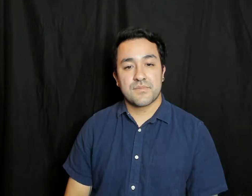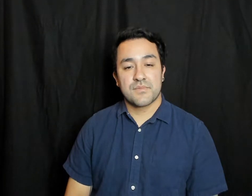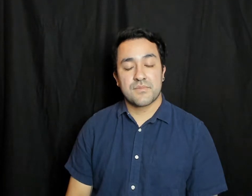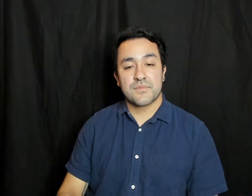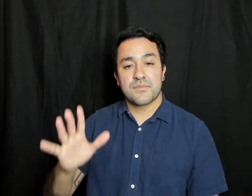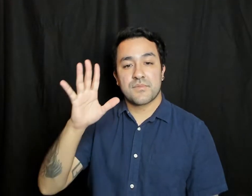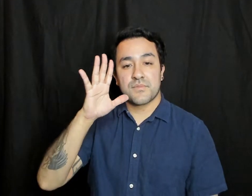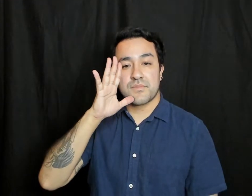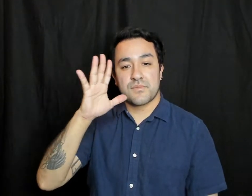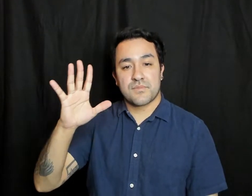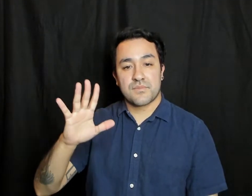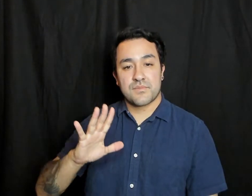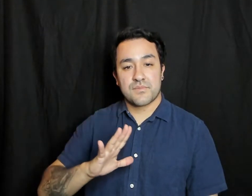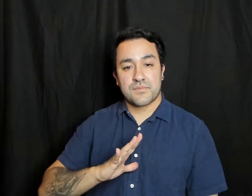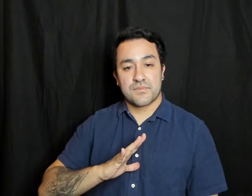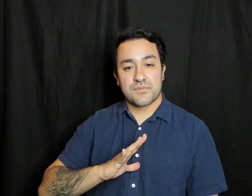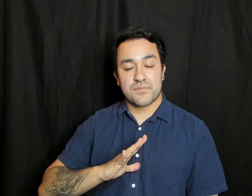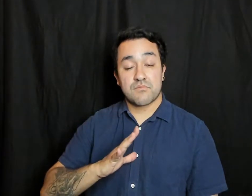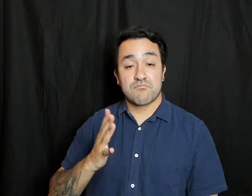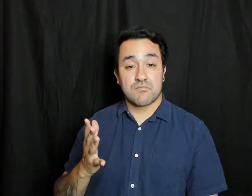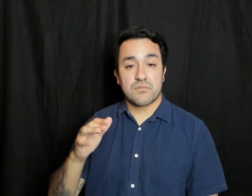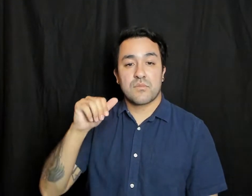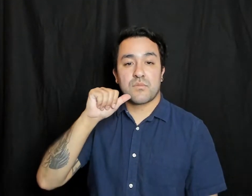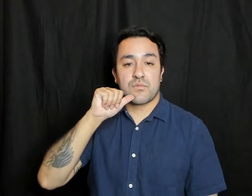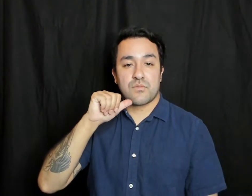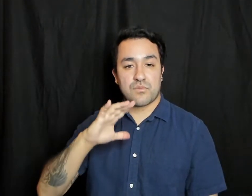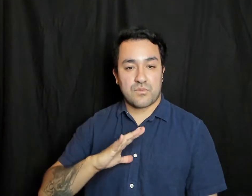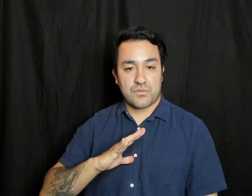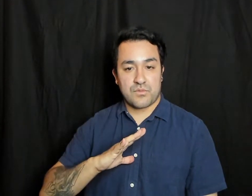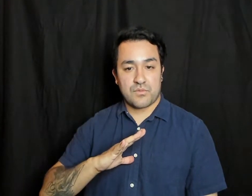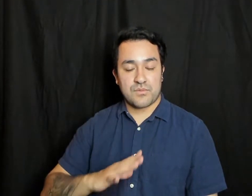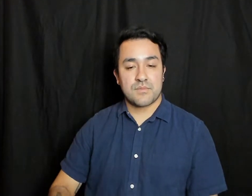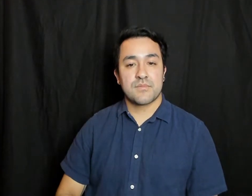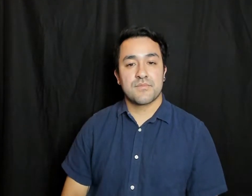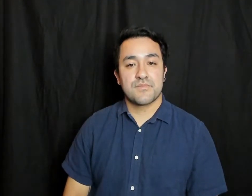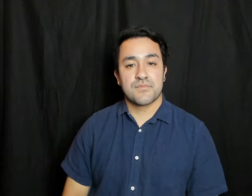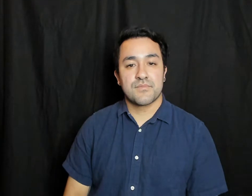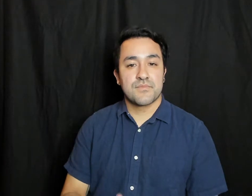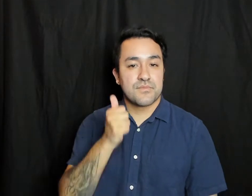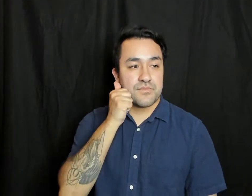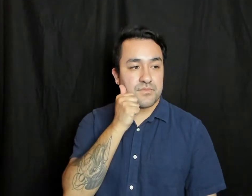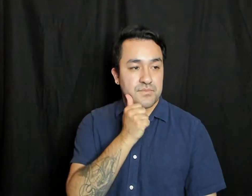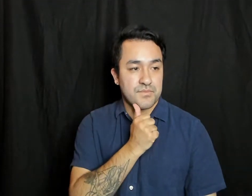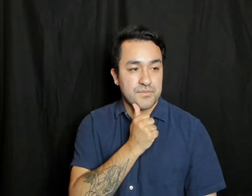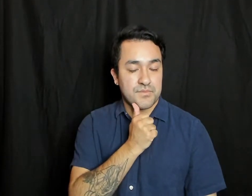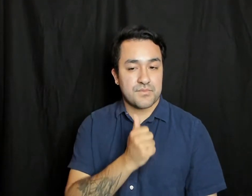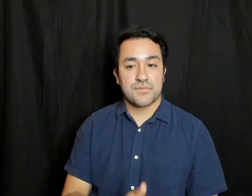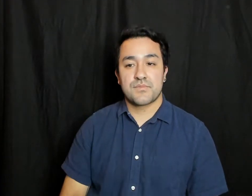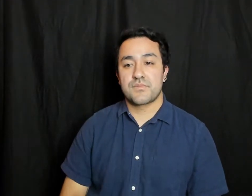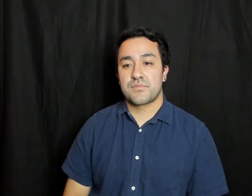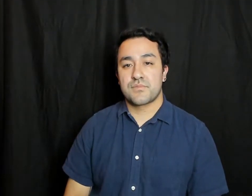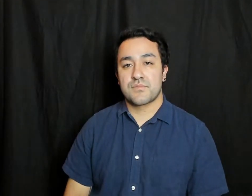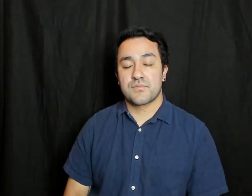WOMAN GIRL